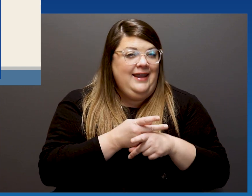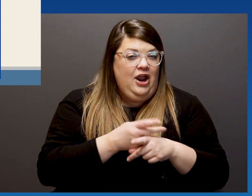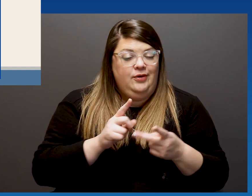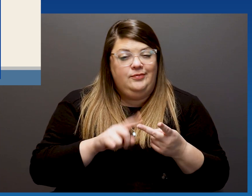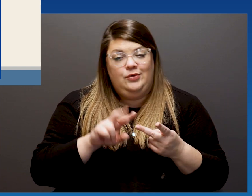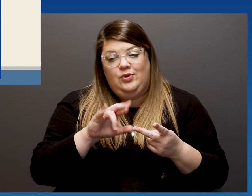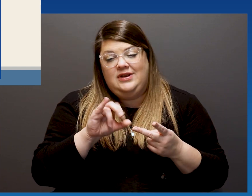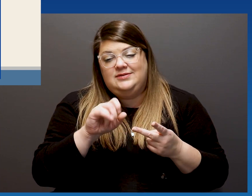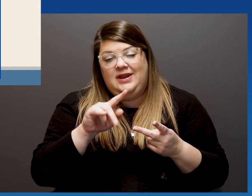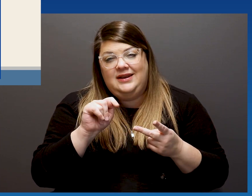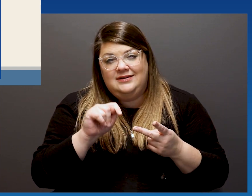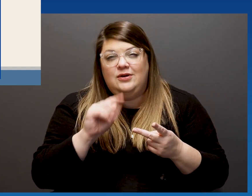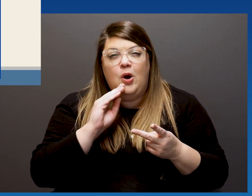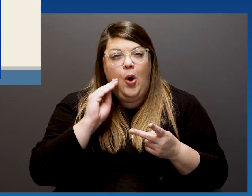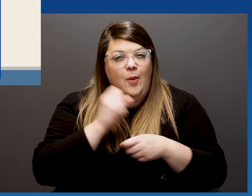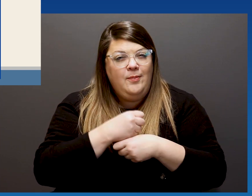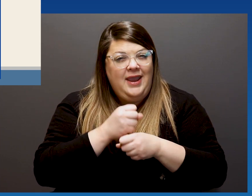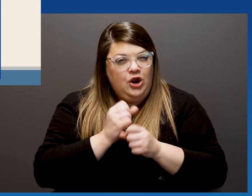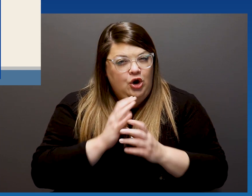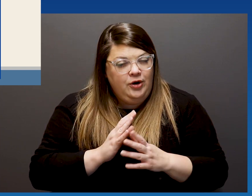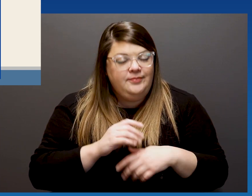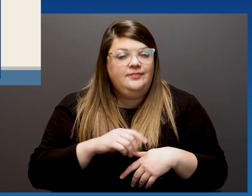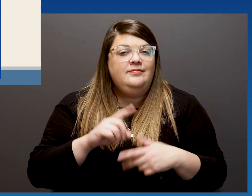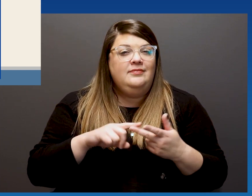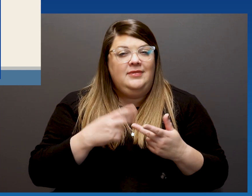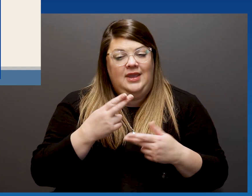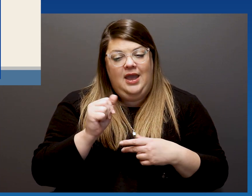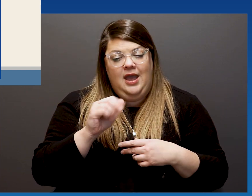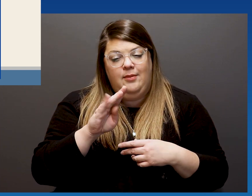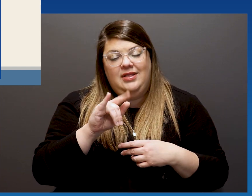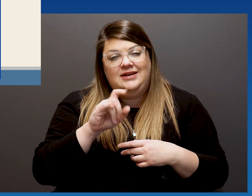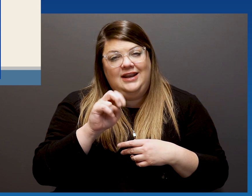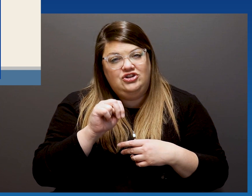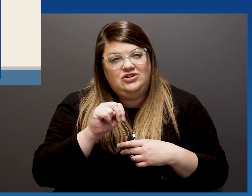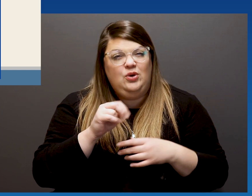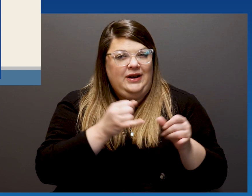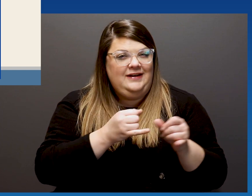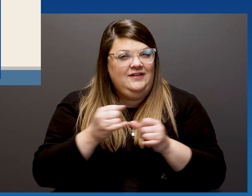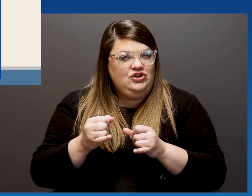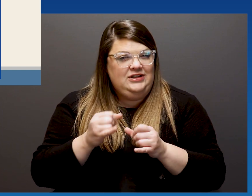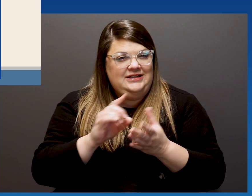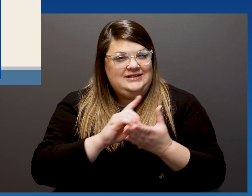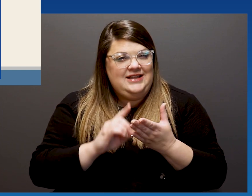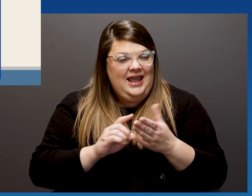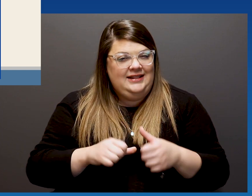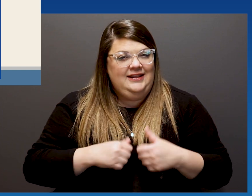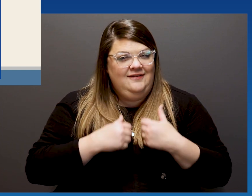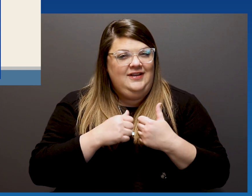homemaker also known as housekeeping, habilitation or individually designed living arrangement,